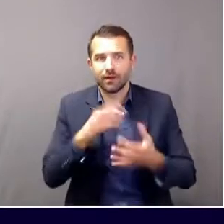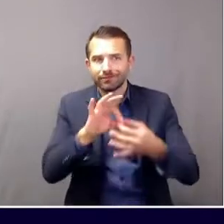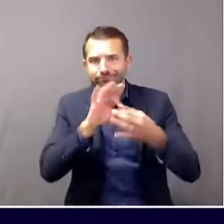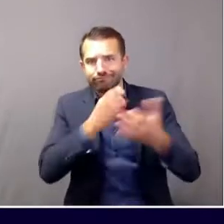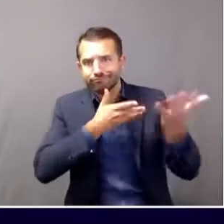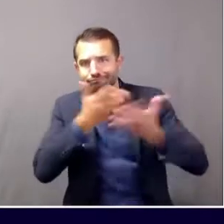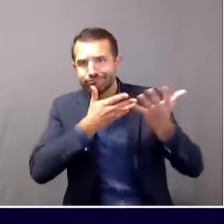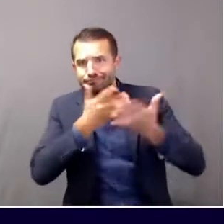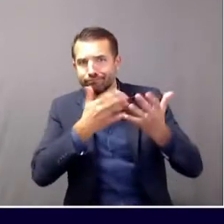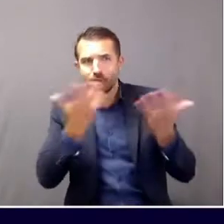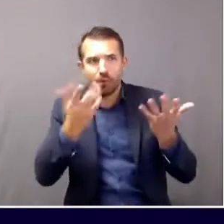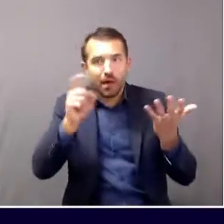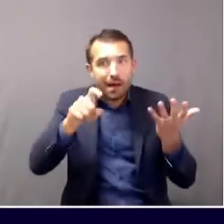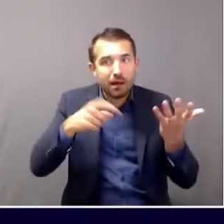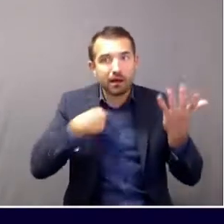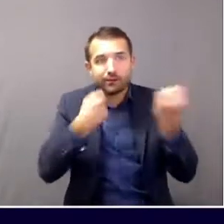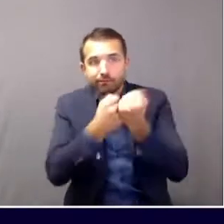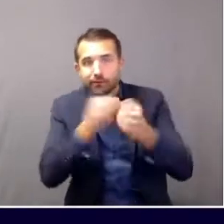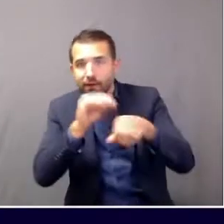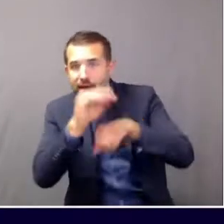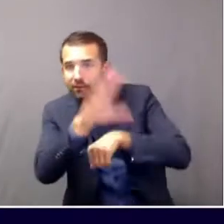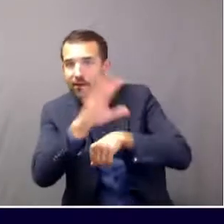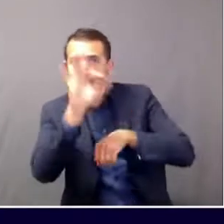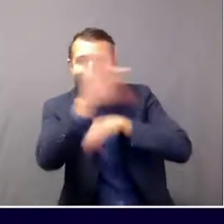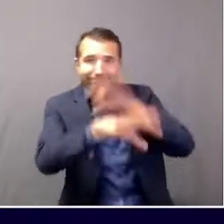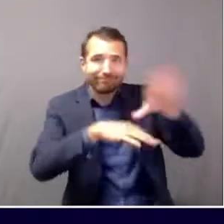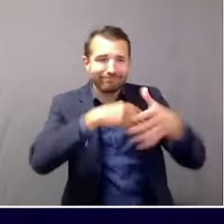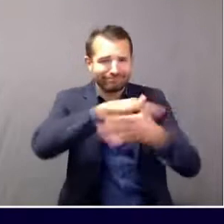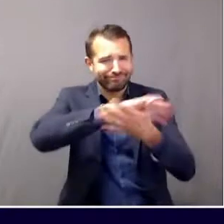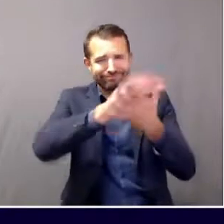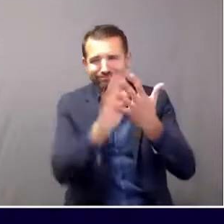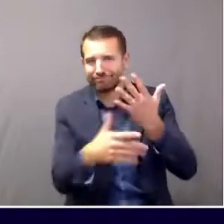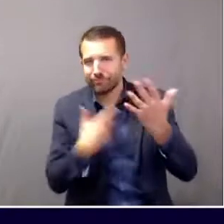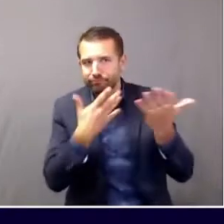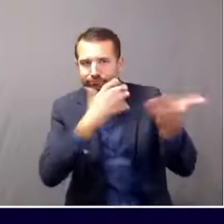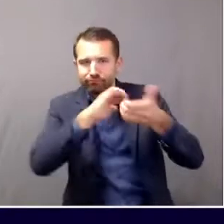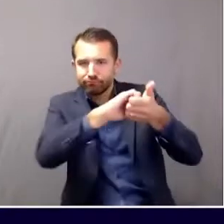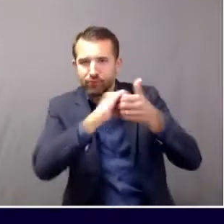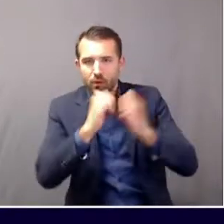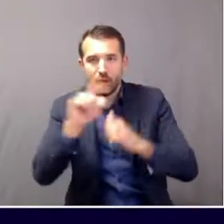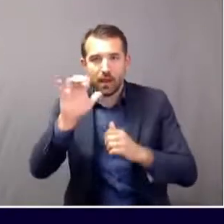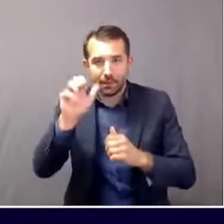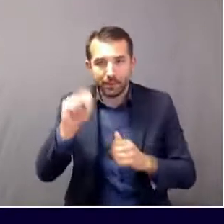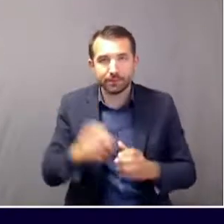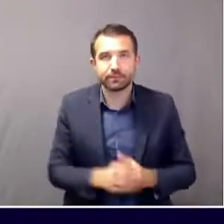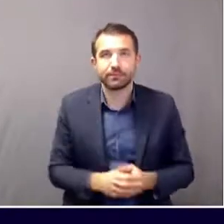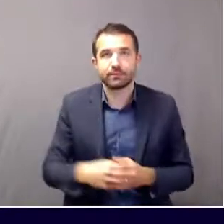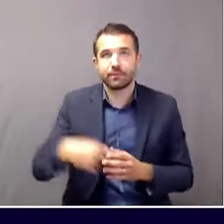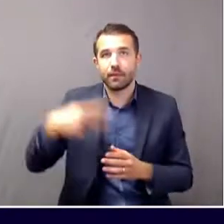have are being able to be filled